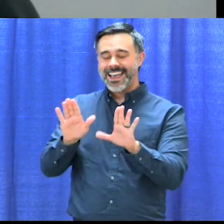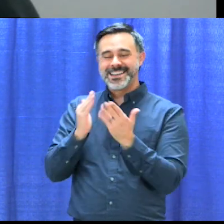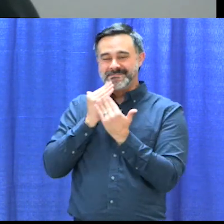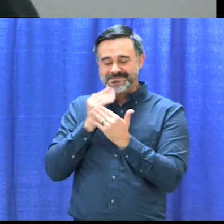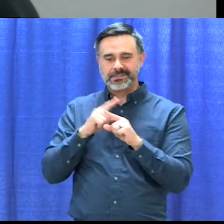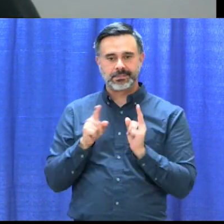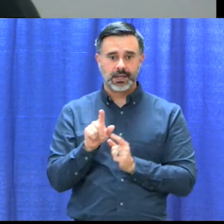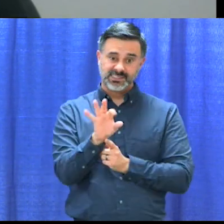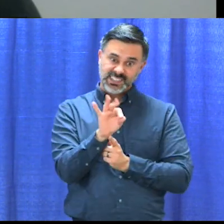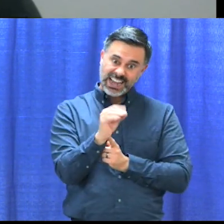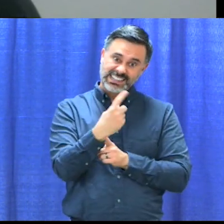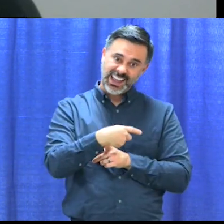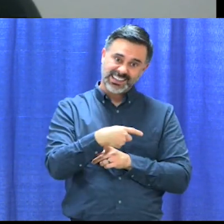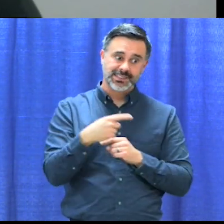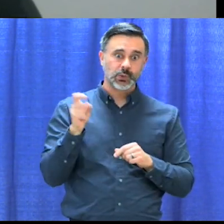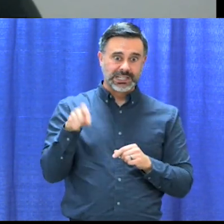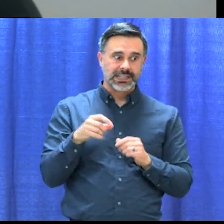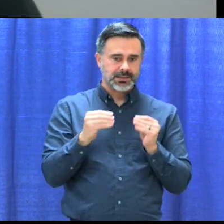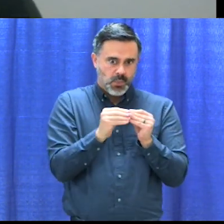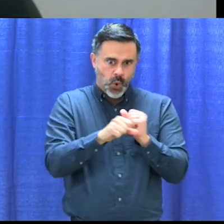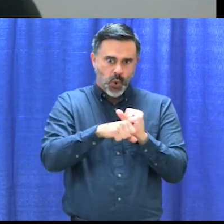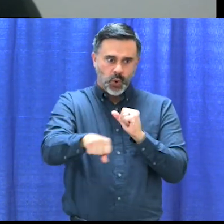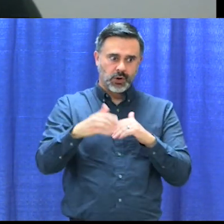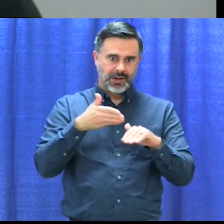know that this is going to be needed after this pandemic subsides.